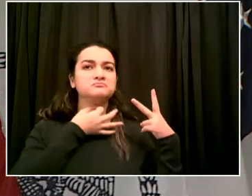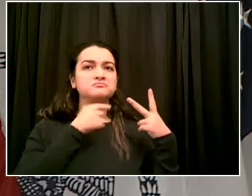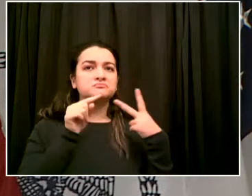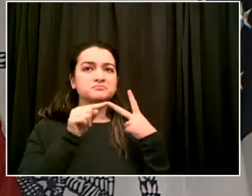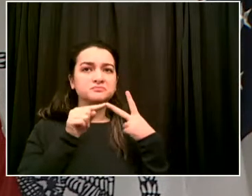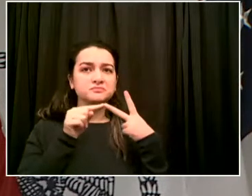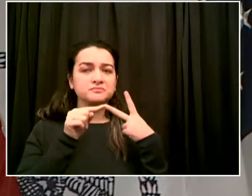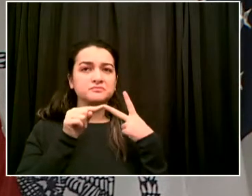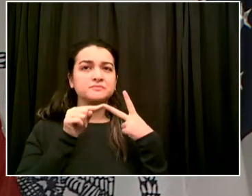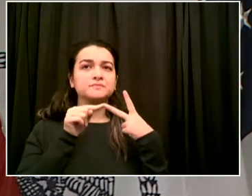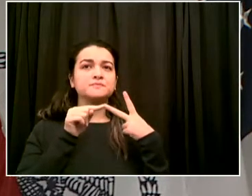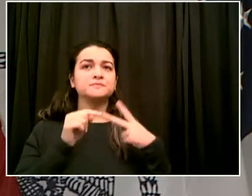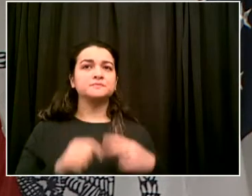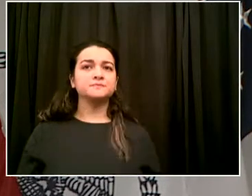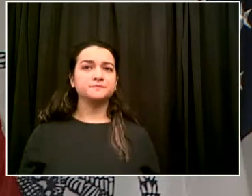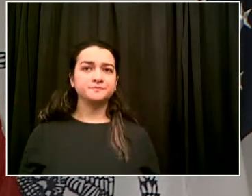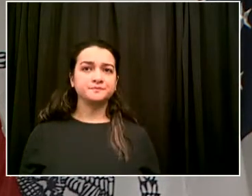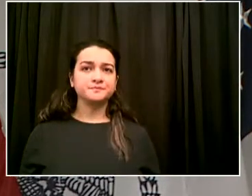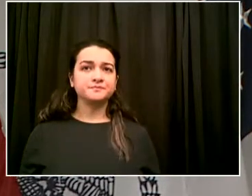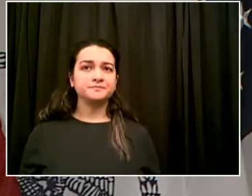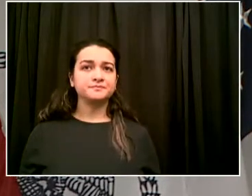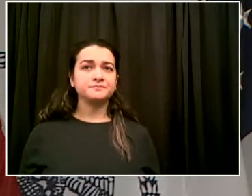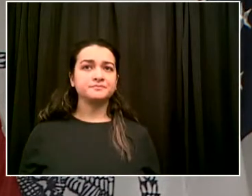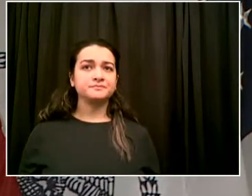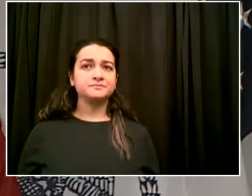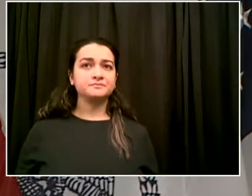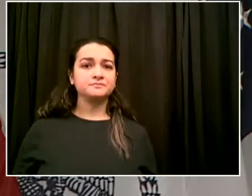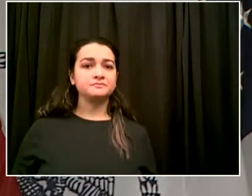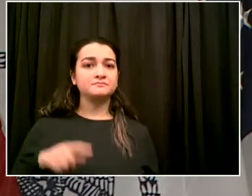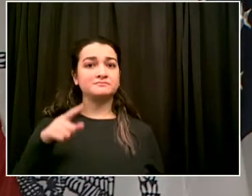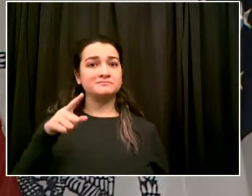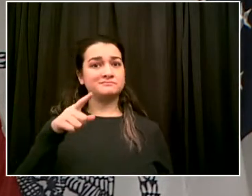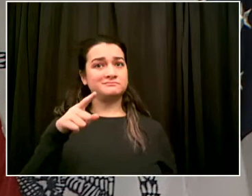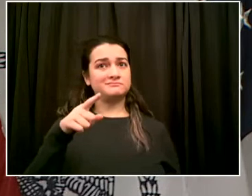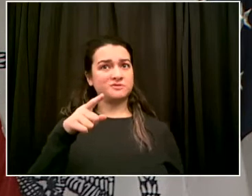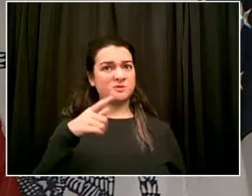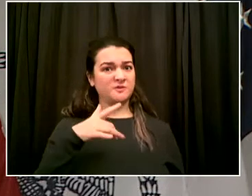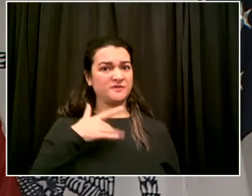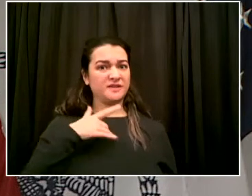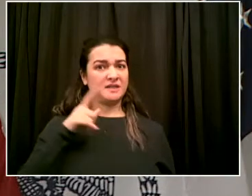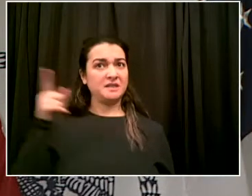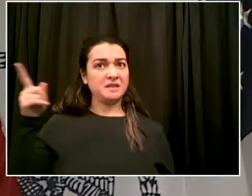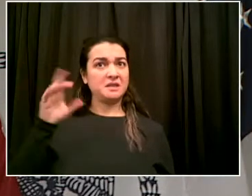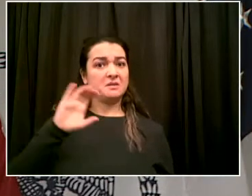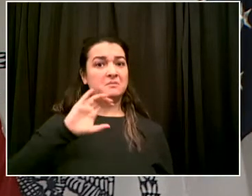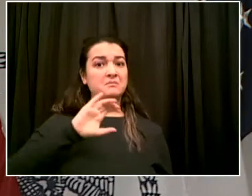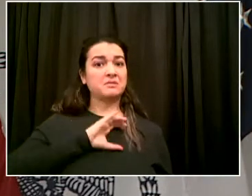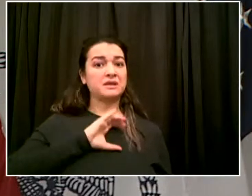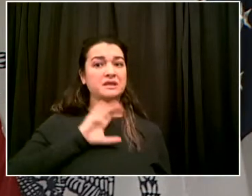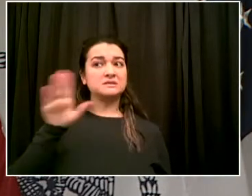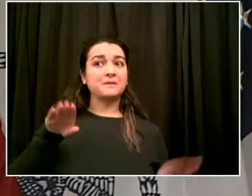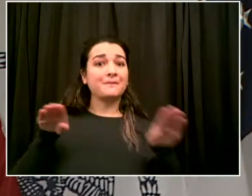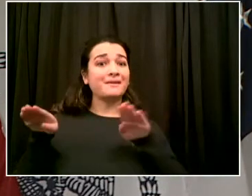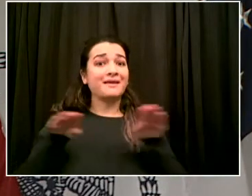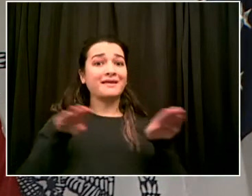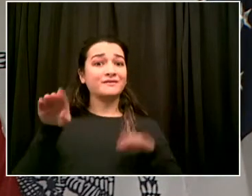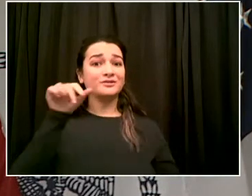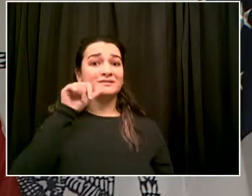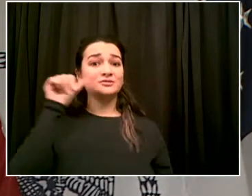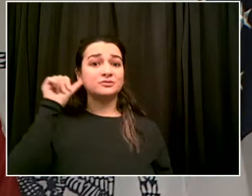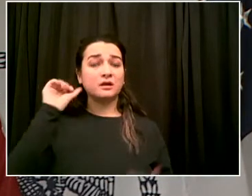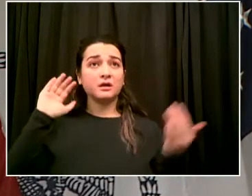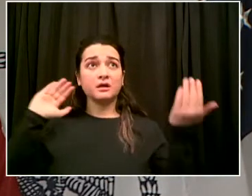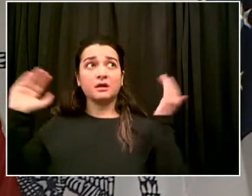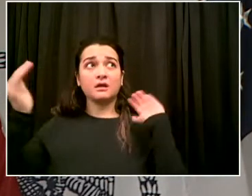THE AFTERMATH?